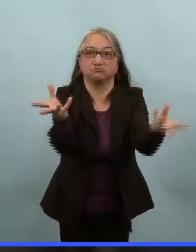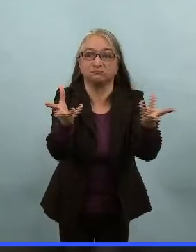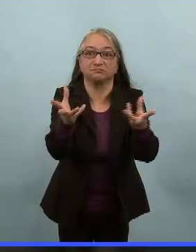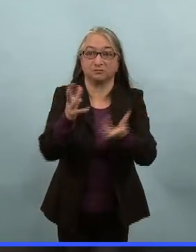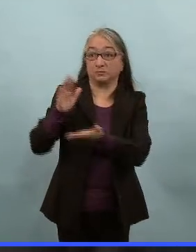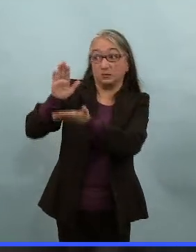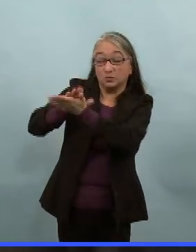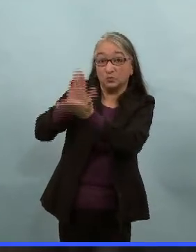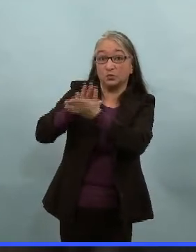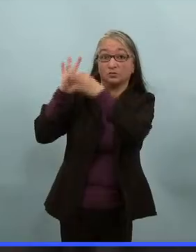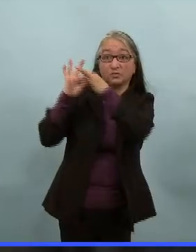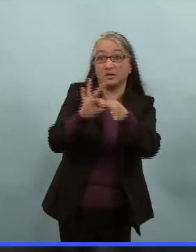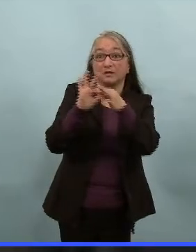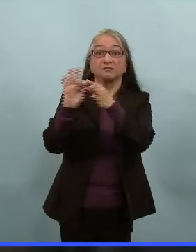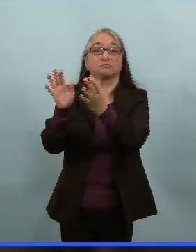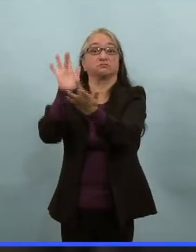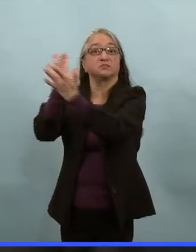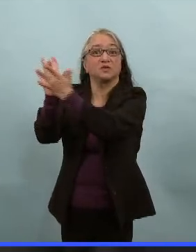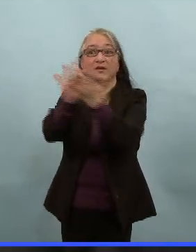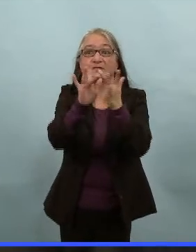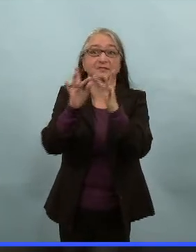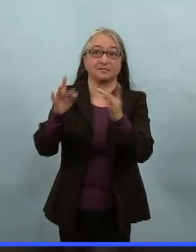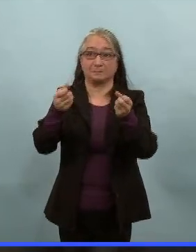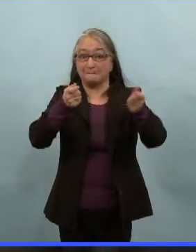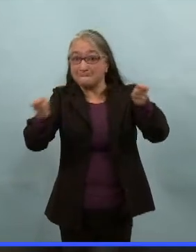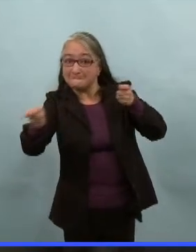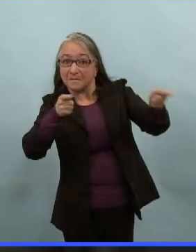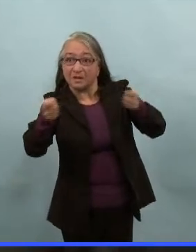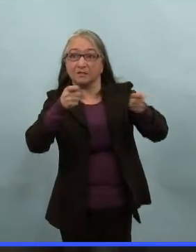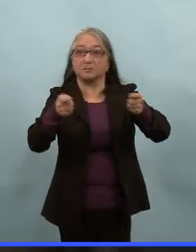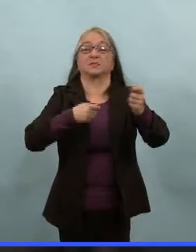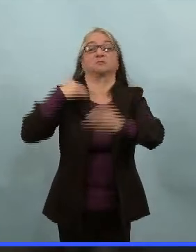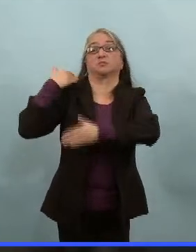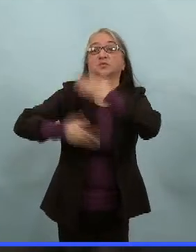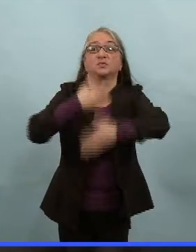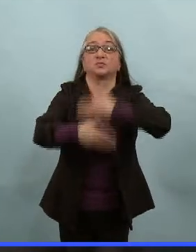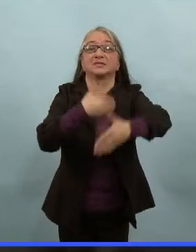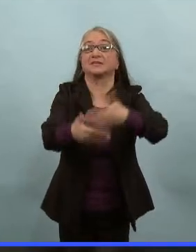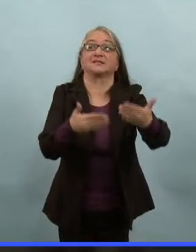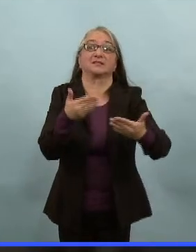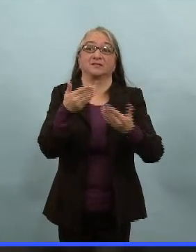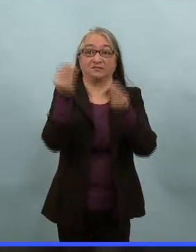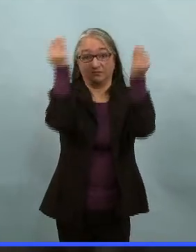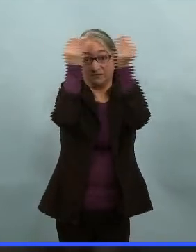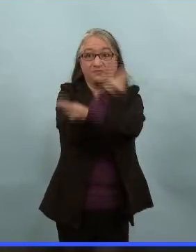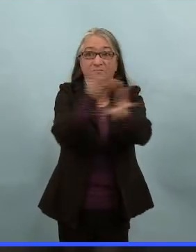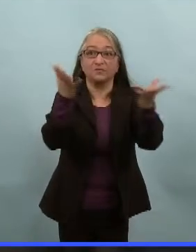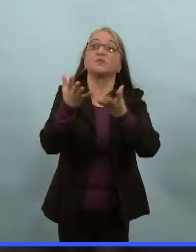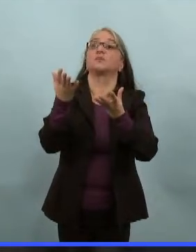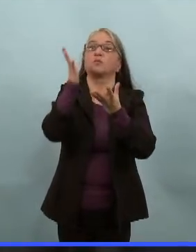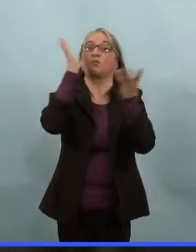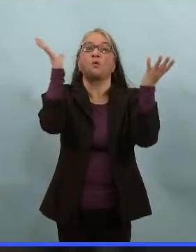and identifying contacts and providing those recommendations to schools i will provide that to the public as well that work is being done as we speak